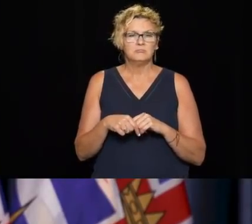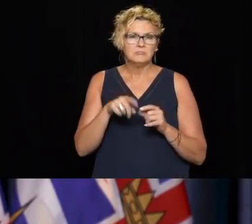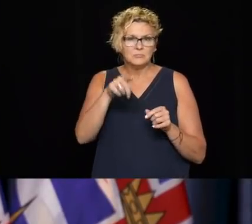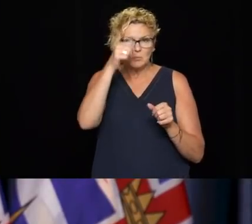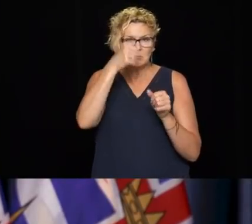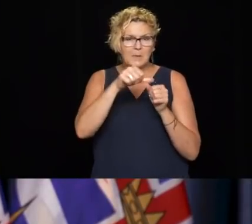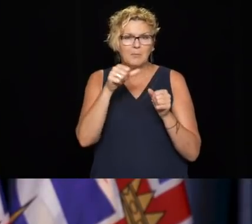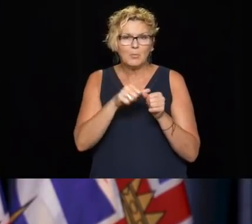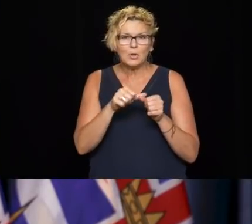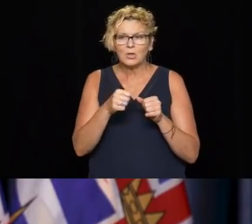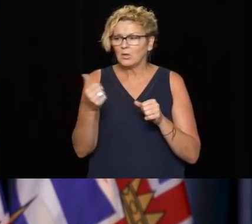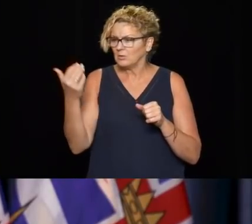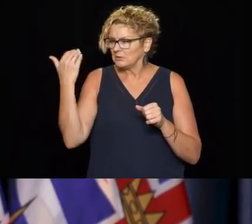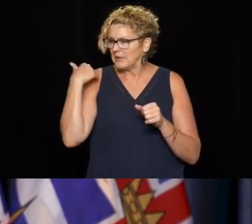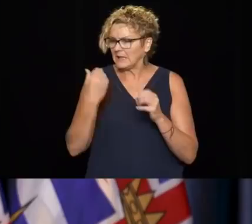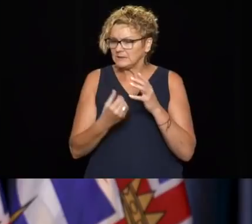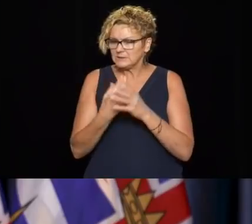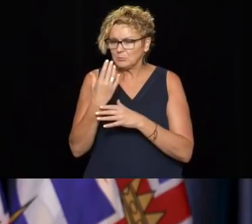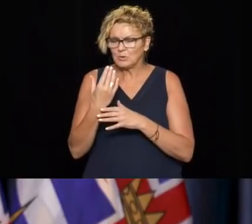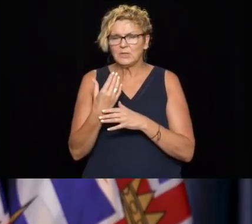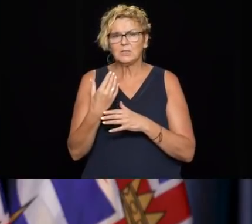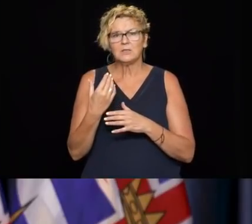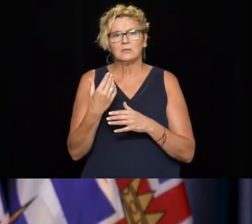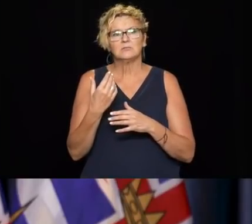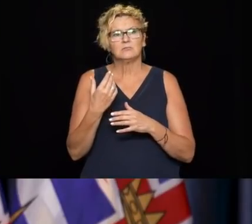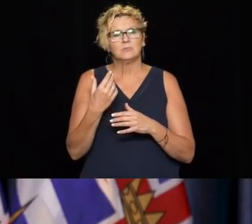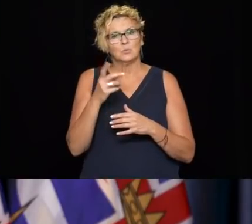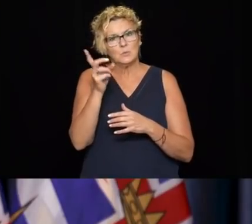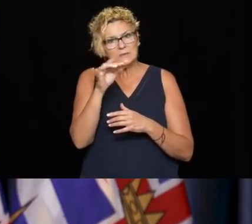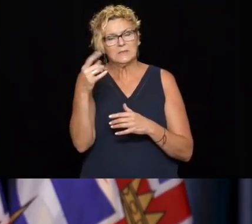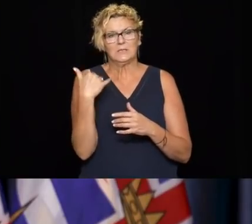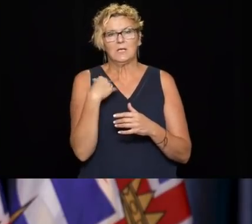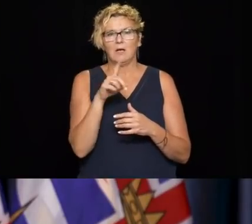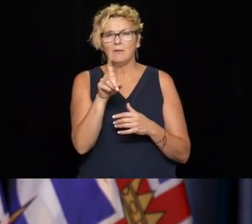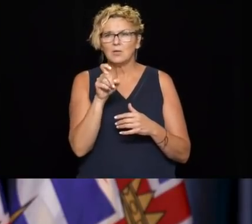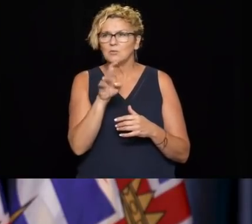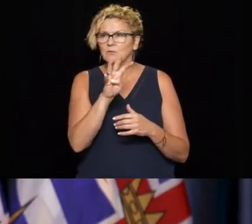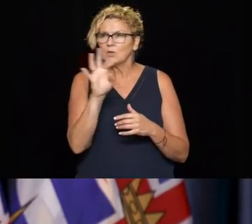is different than it was in the spring and the spring we saw relatively high levels of hospitalization, nothing like what we prepared